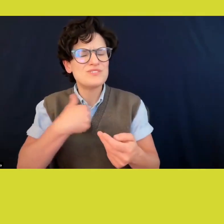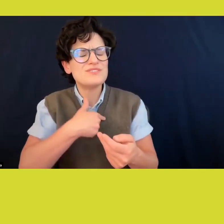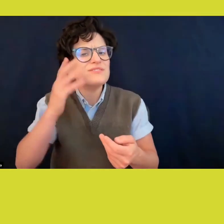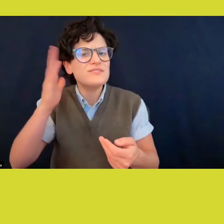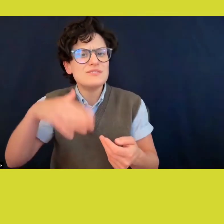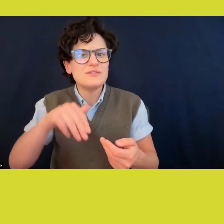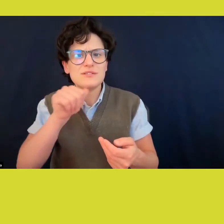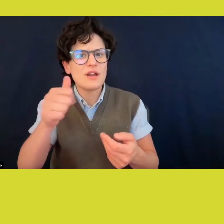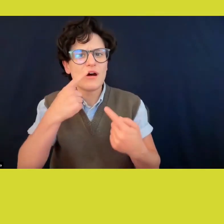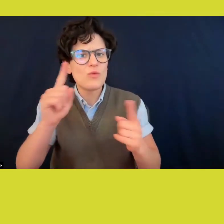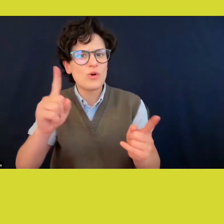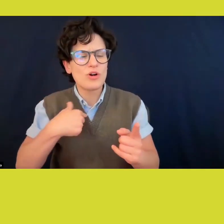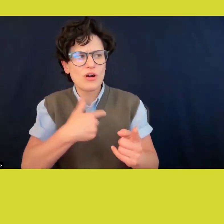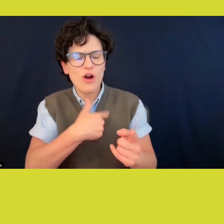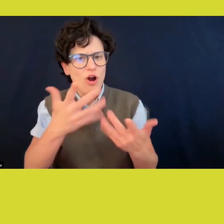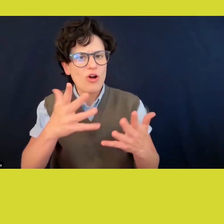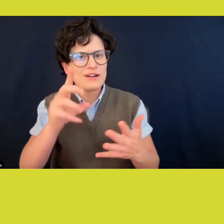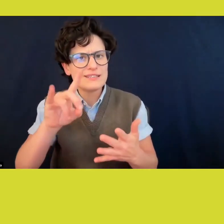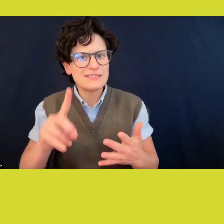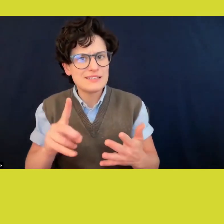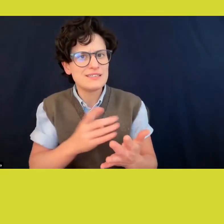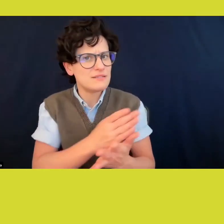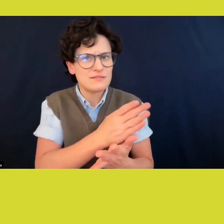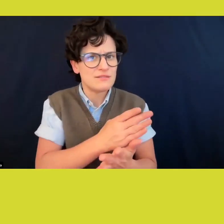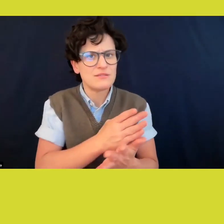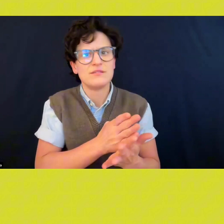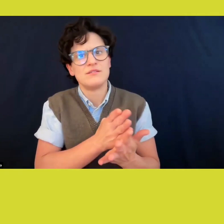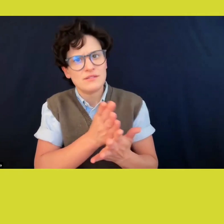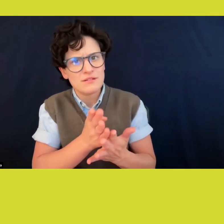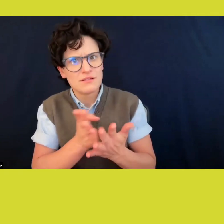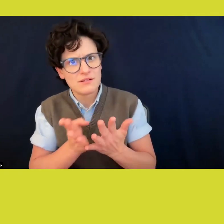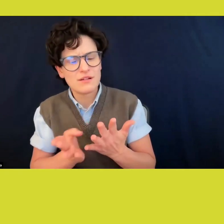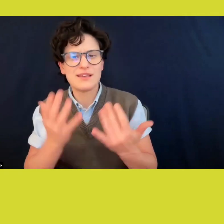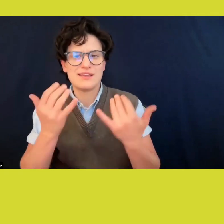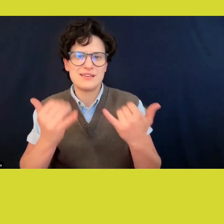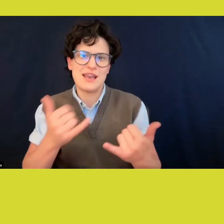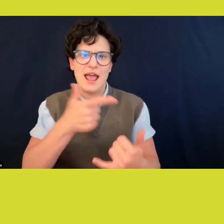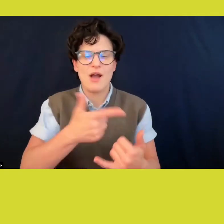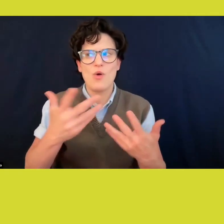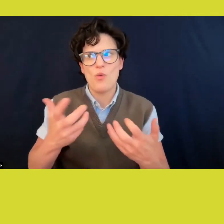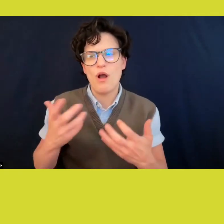and now I think they're wanting to take us back to an